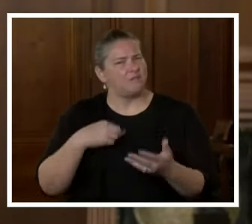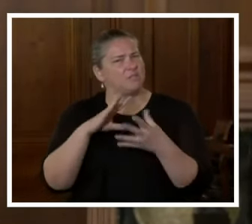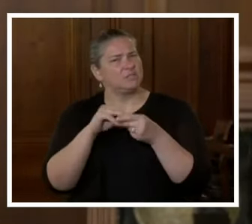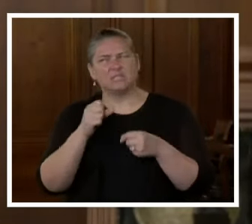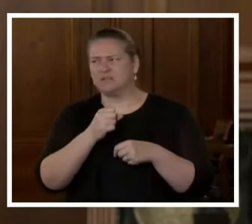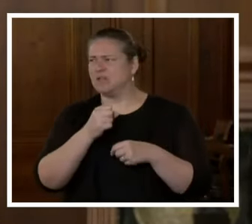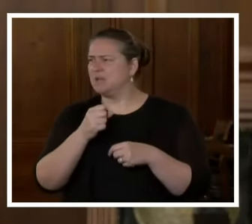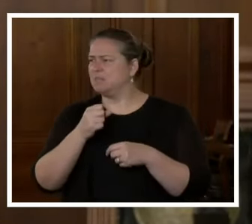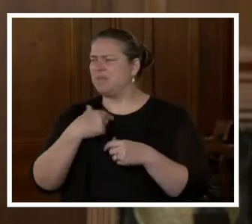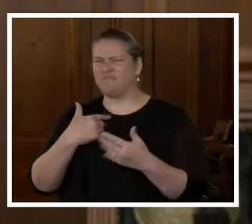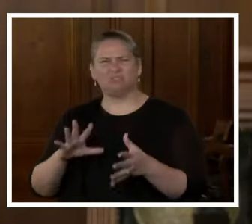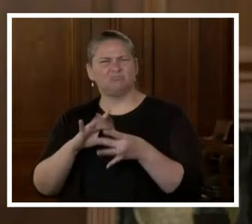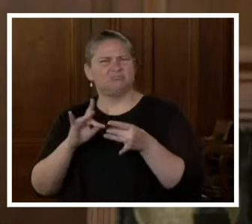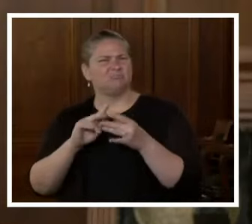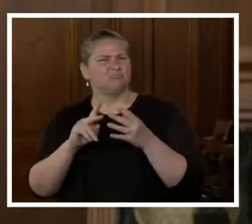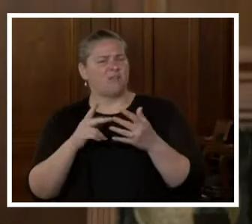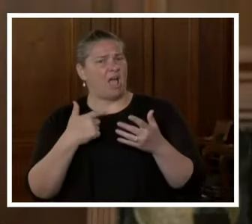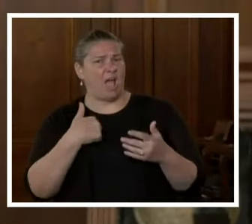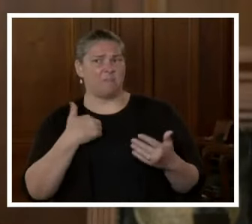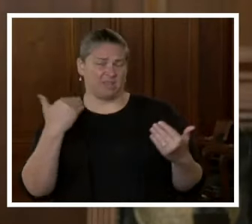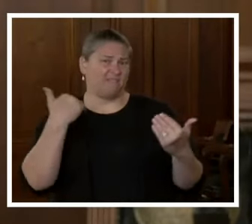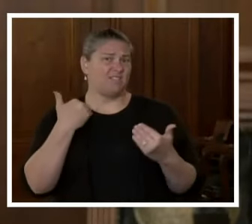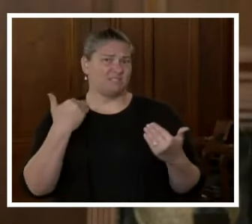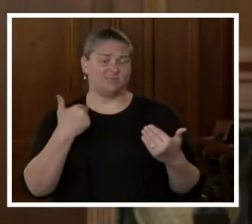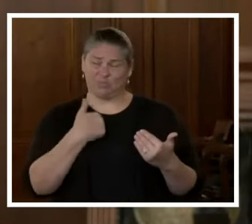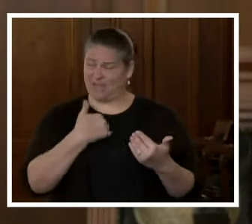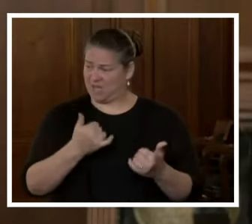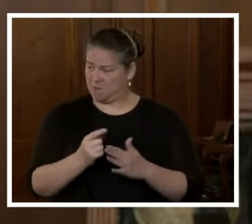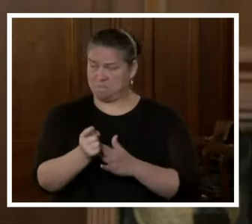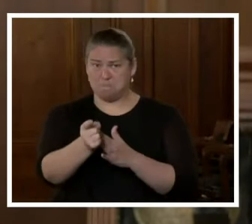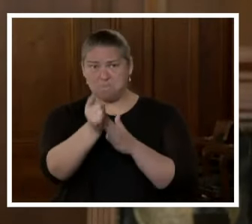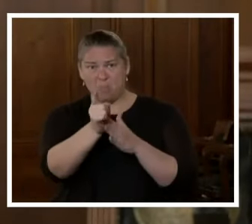[NOT AUDIBLE]